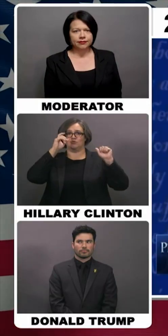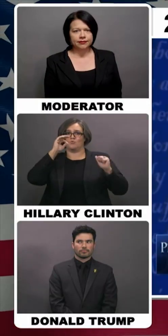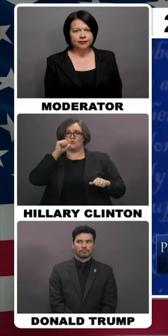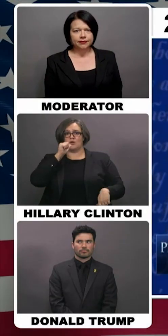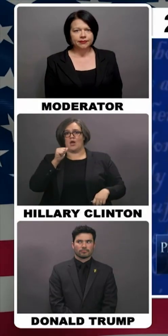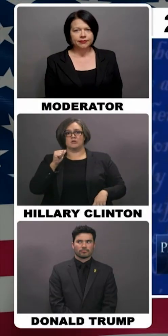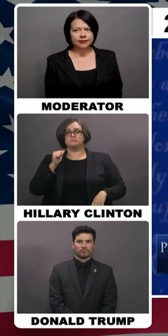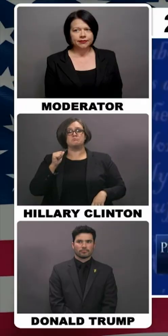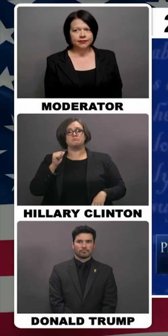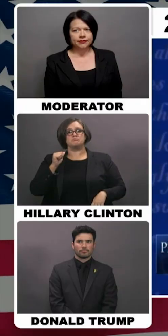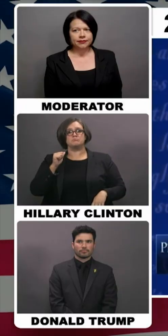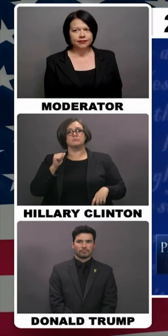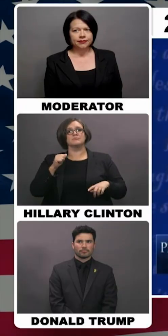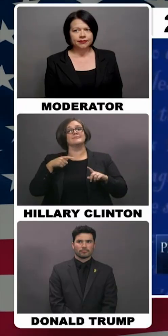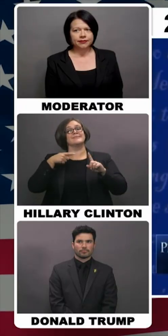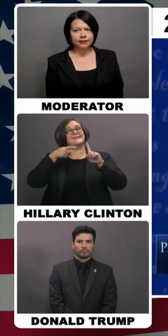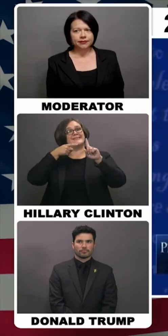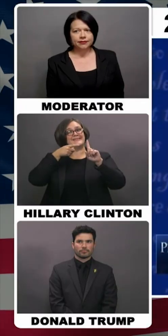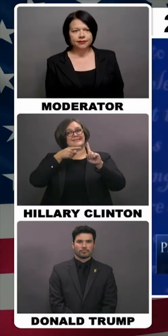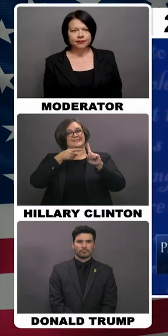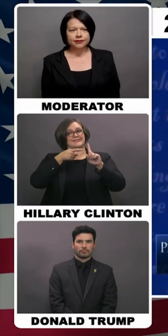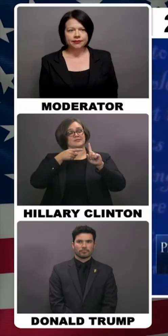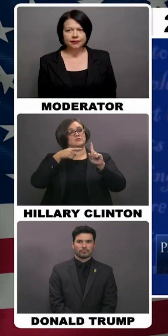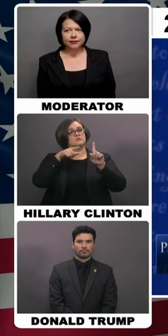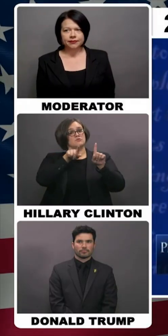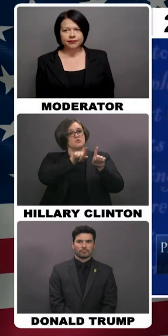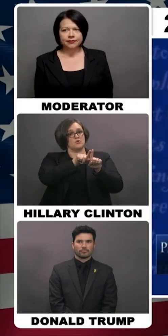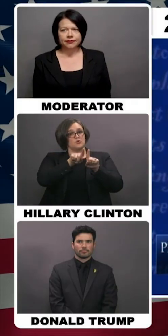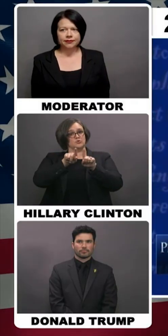because he has also targeted immigrants,